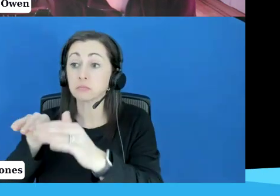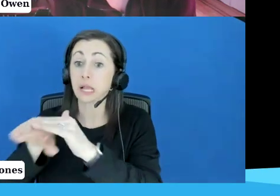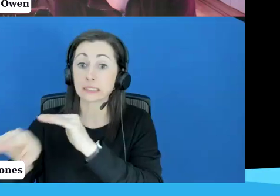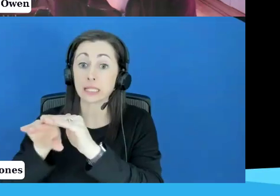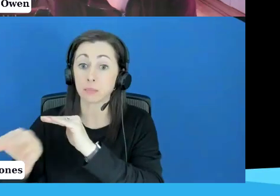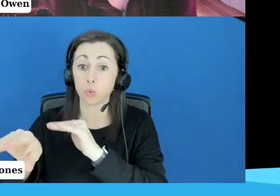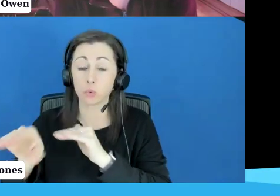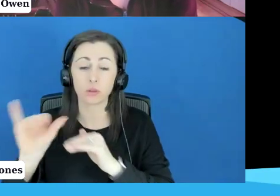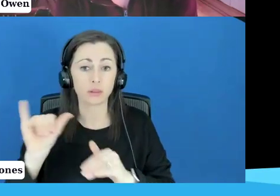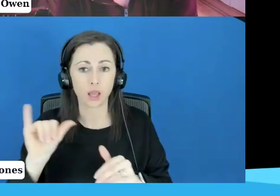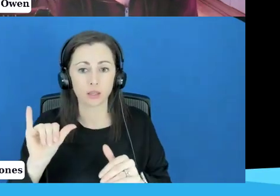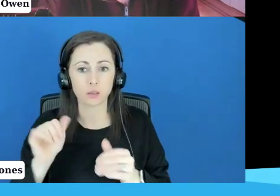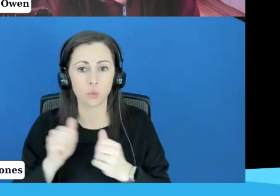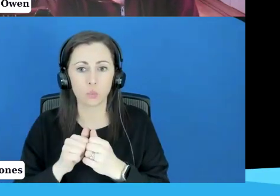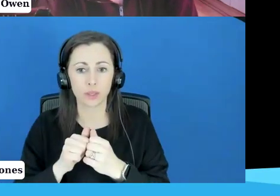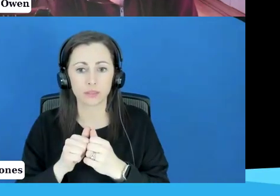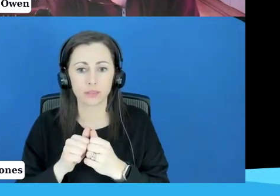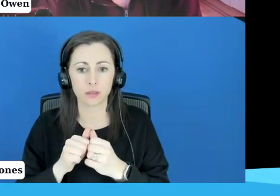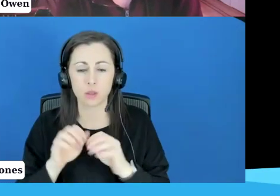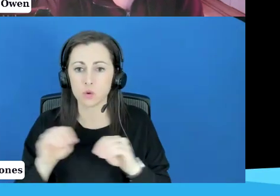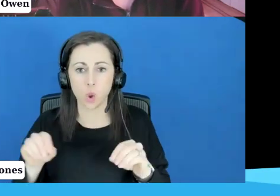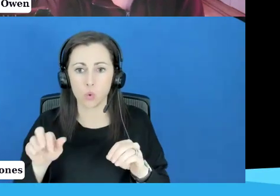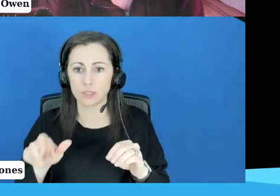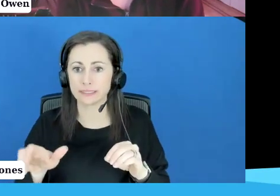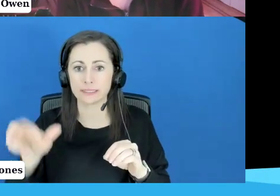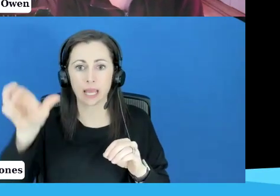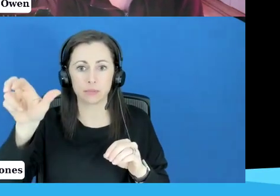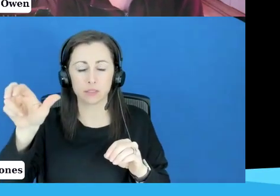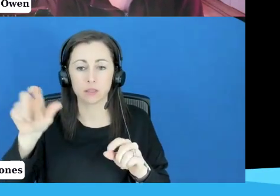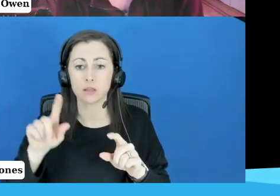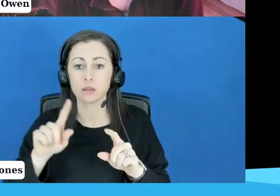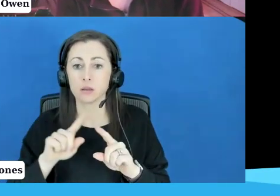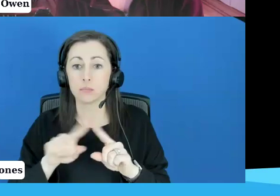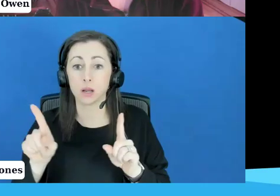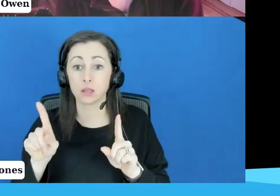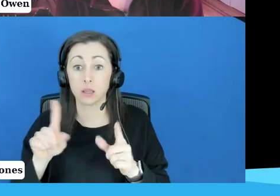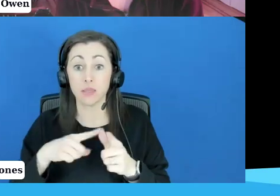like with the step, with no steps and things like that. But then the bathroom wasn't accessible.